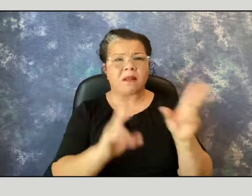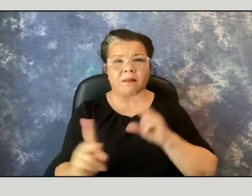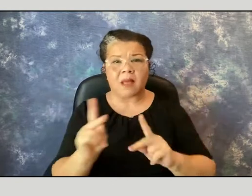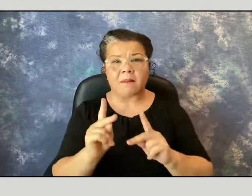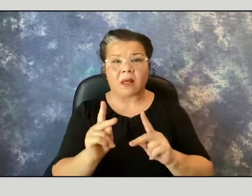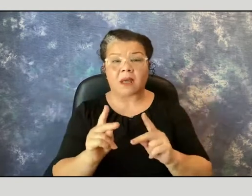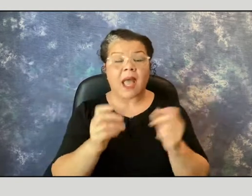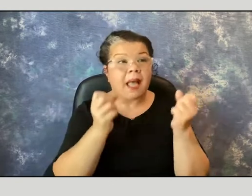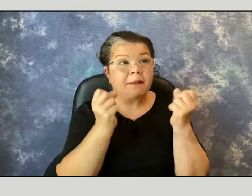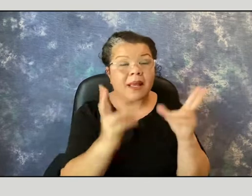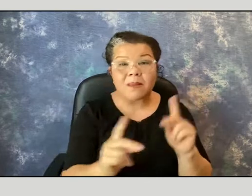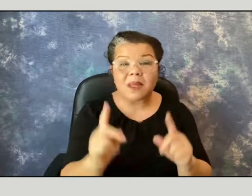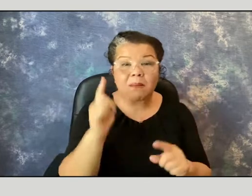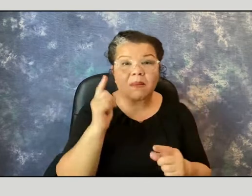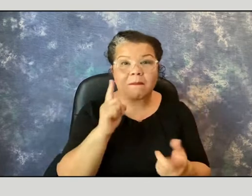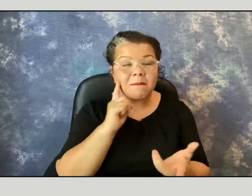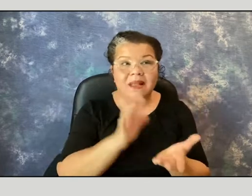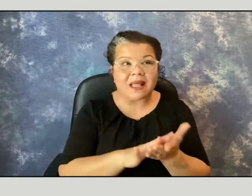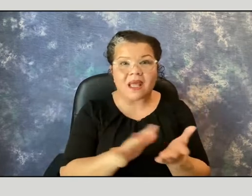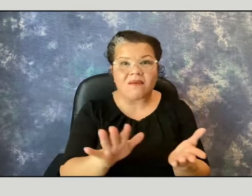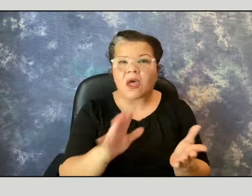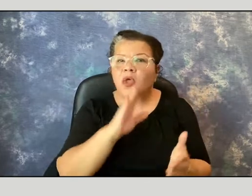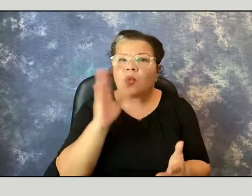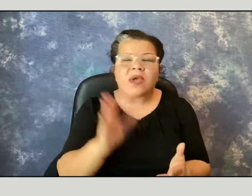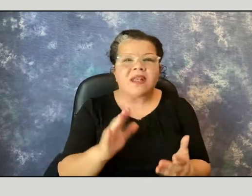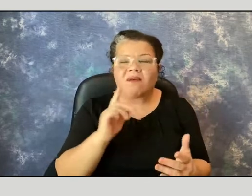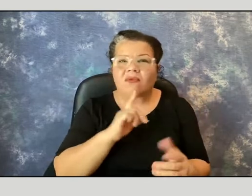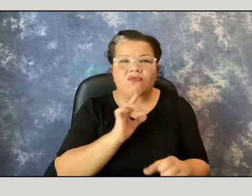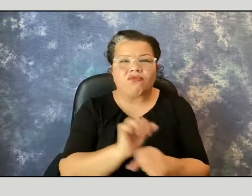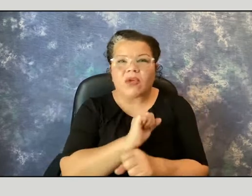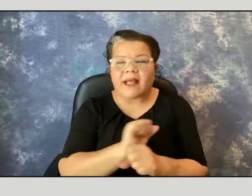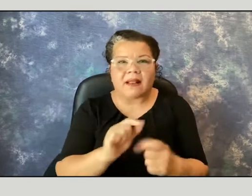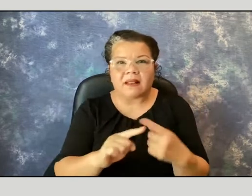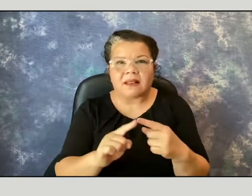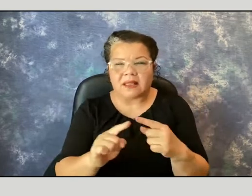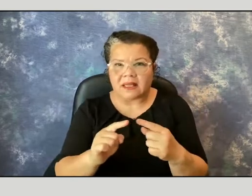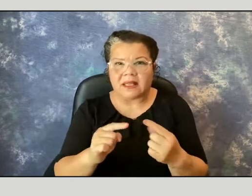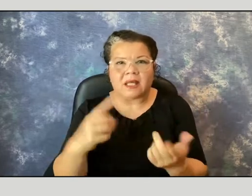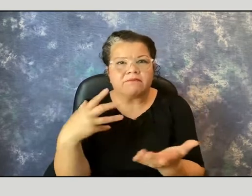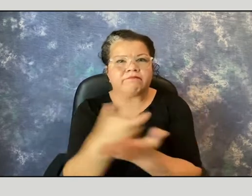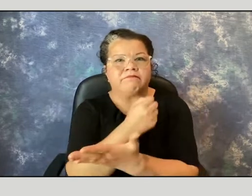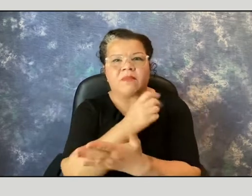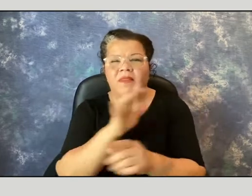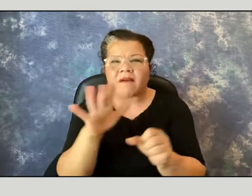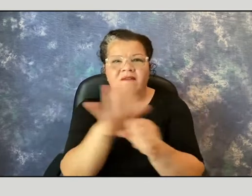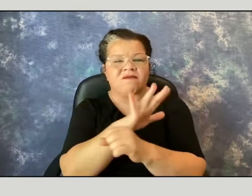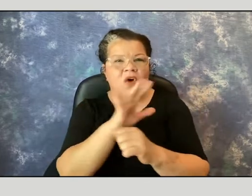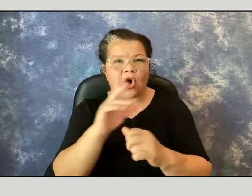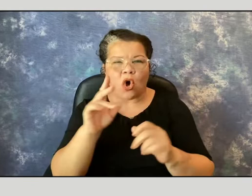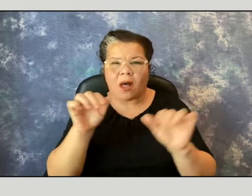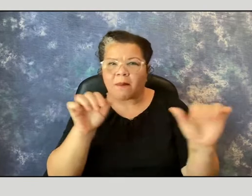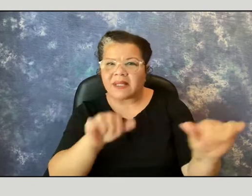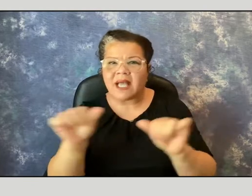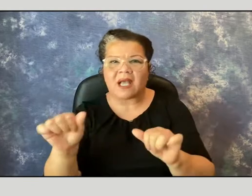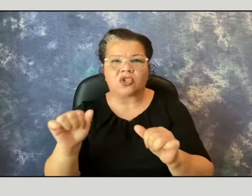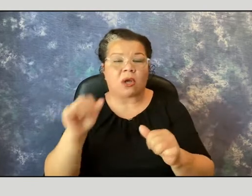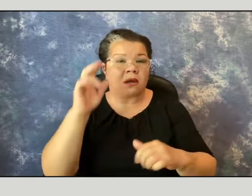to really live up to that full potential, that be it politics, economics, different things have held us back